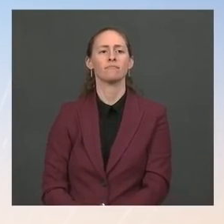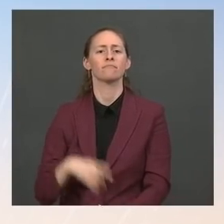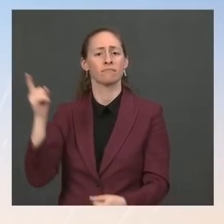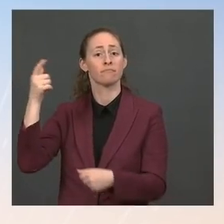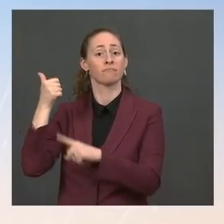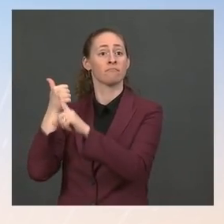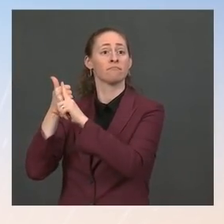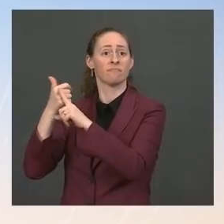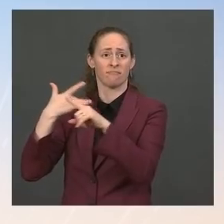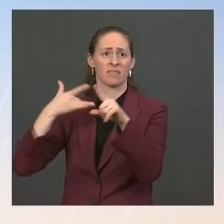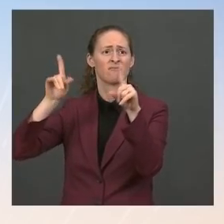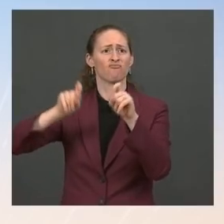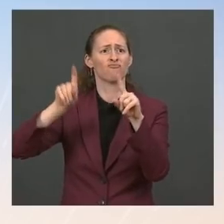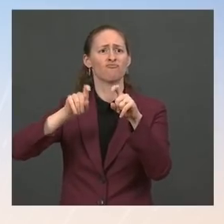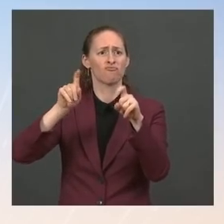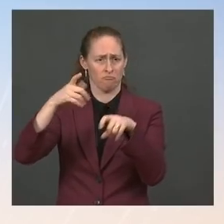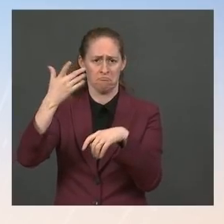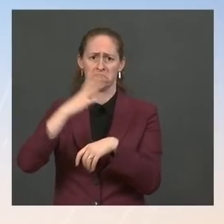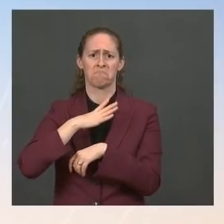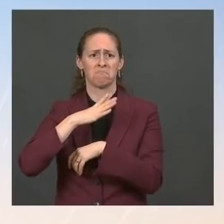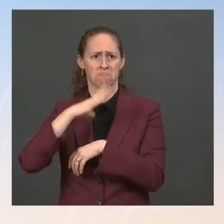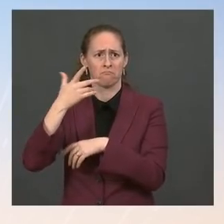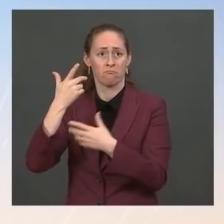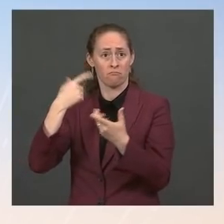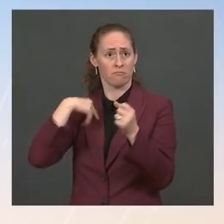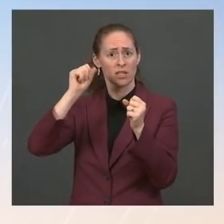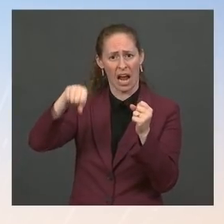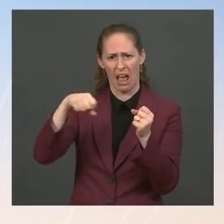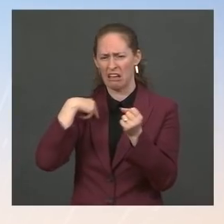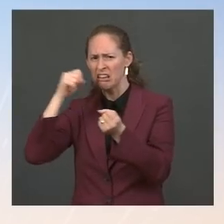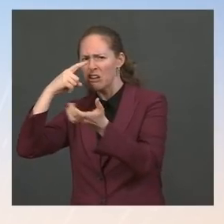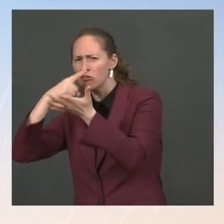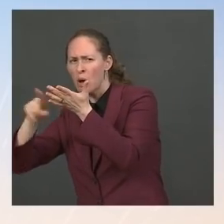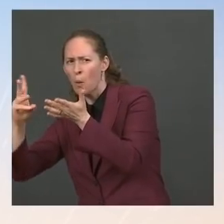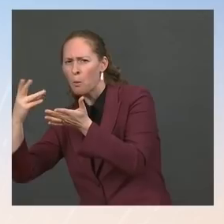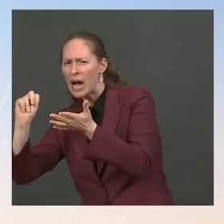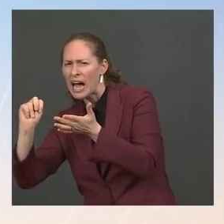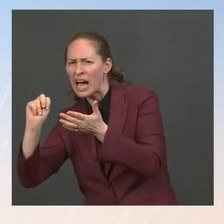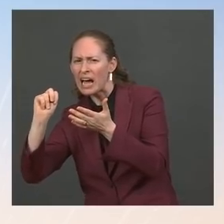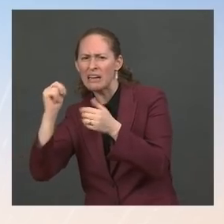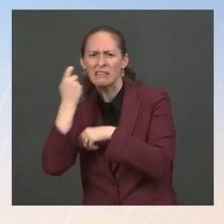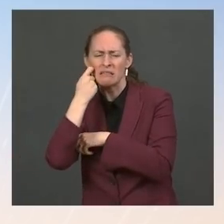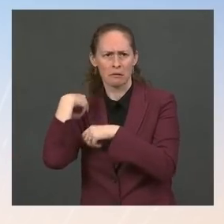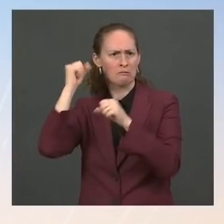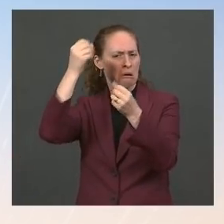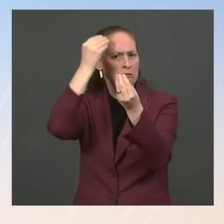I'm happy to check and see when the last time he was tested and provide that to you after the briefing as well. The Press: Thanks. And does the White House have any reaction